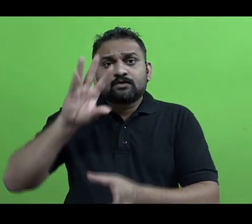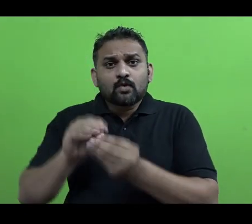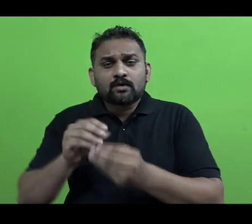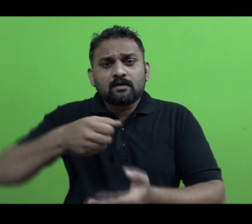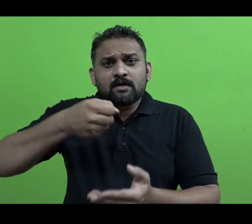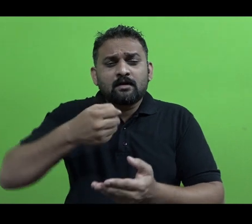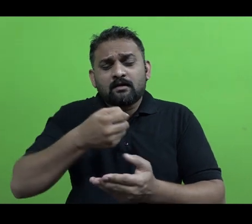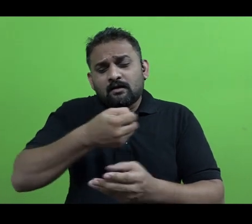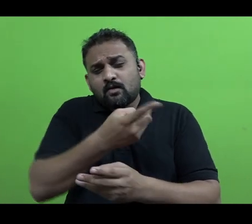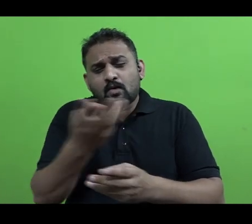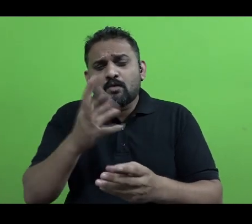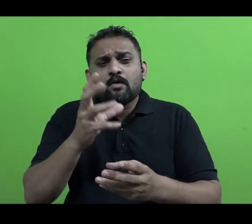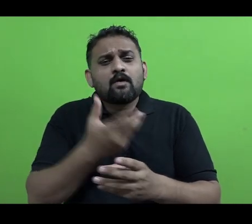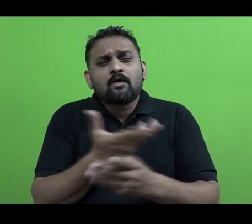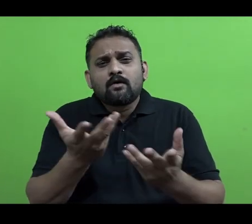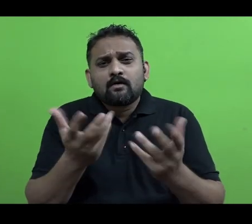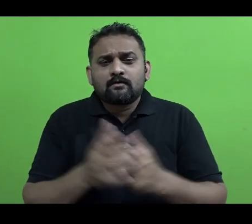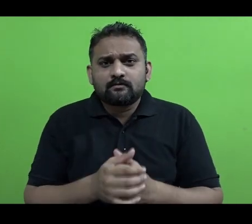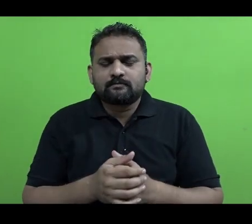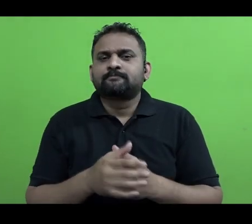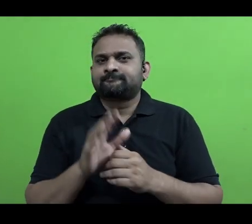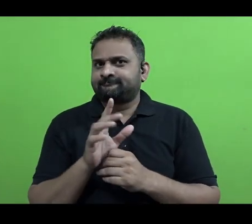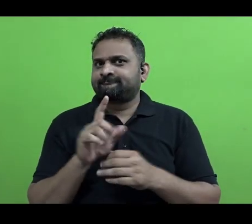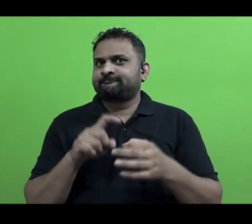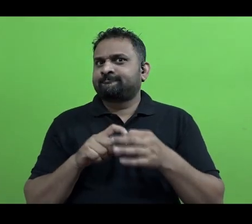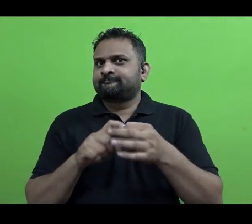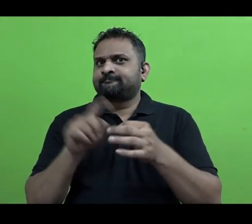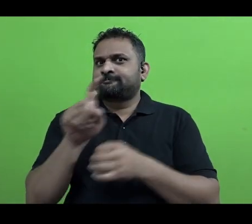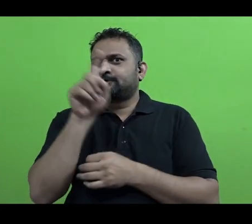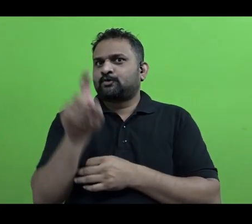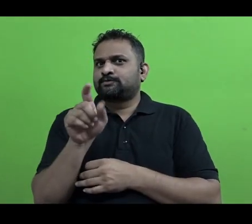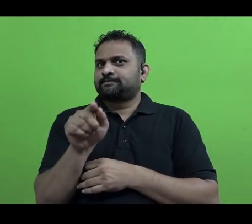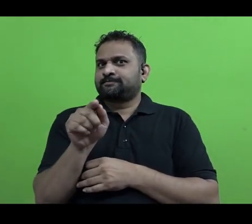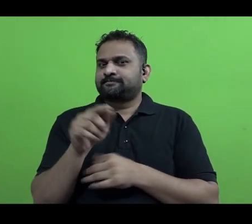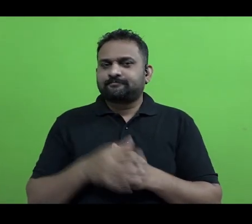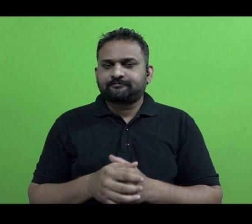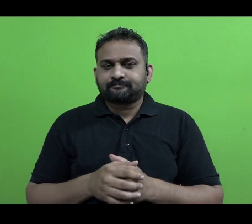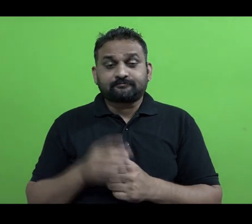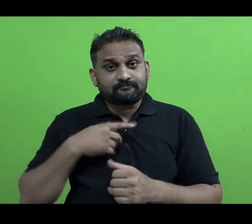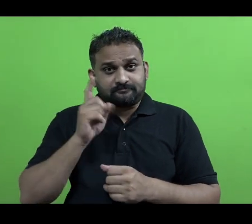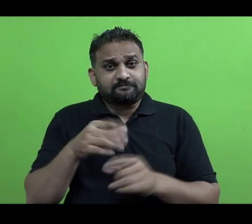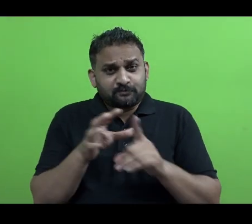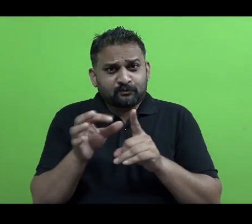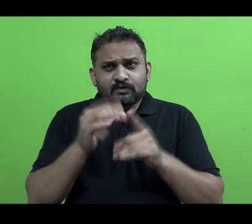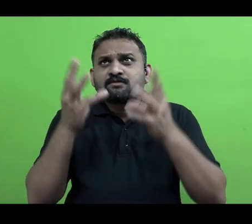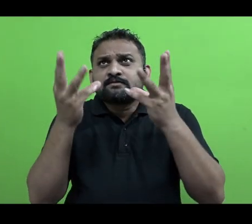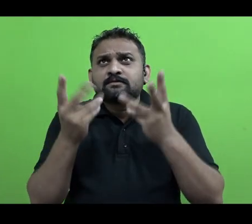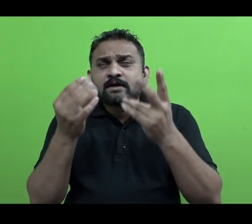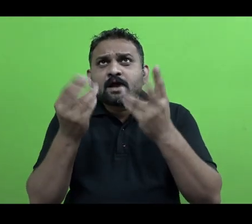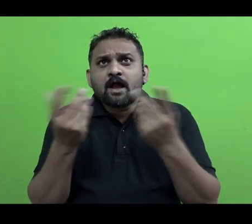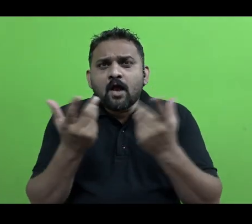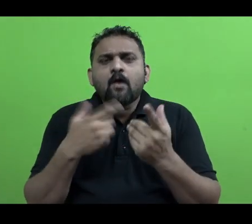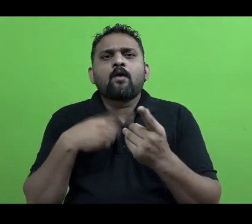Total balls in the bag - well, for now, that's a question mark because we need to solve the sum